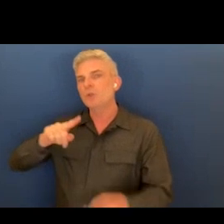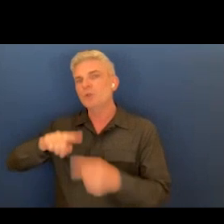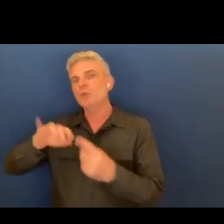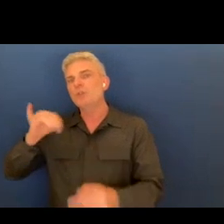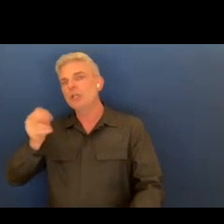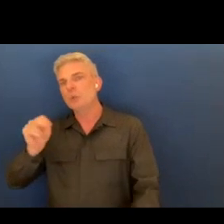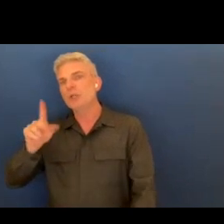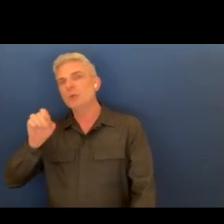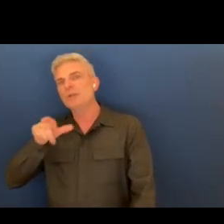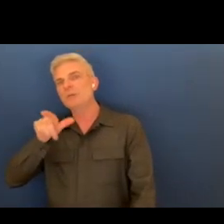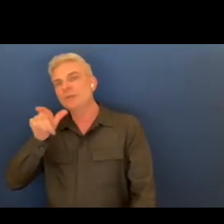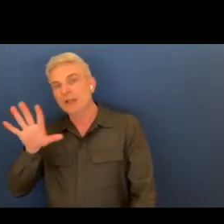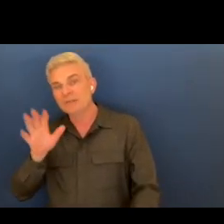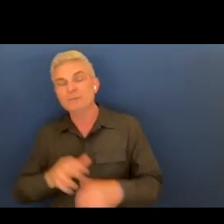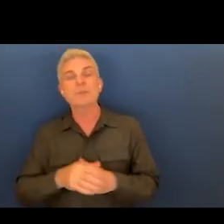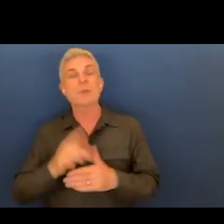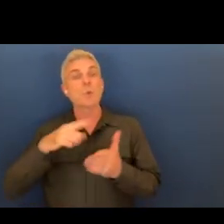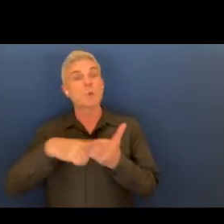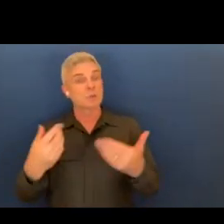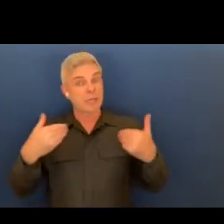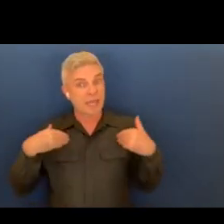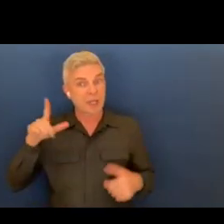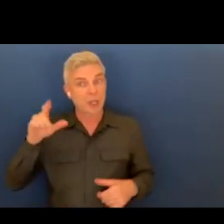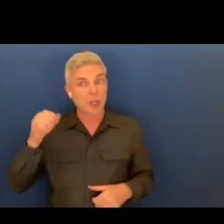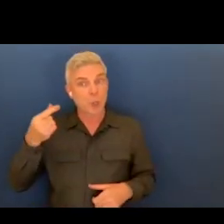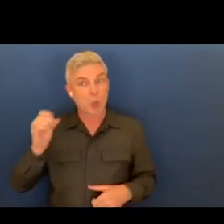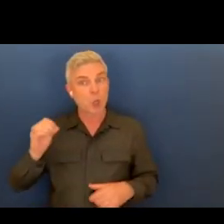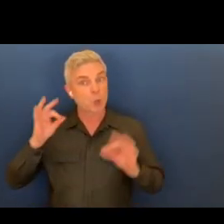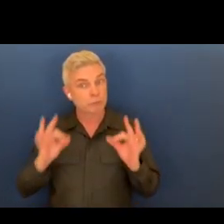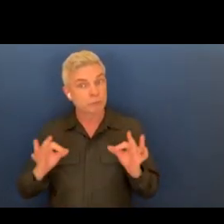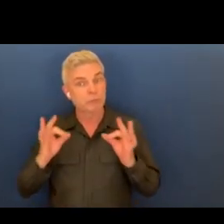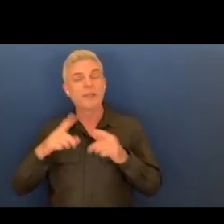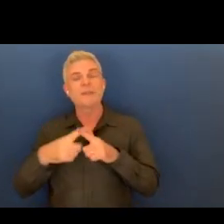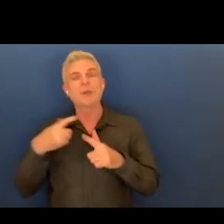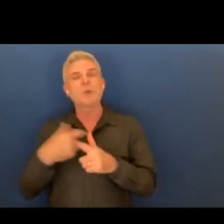Once we had the logo, our website working group focused on how we wanted to organize